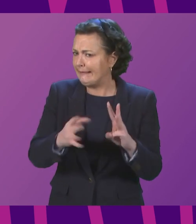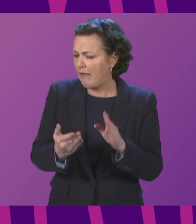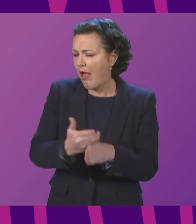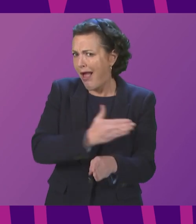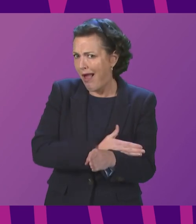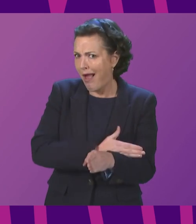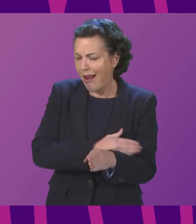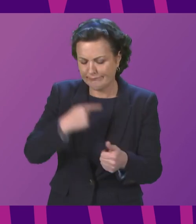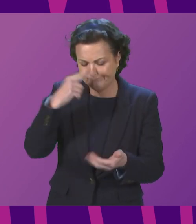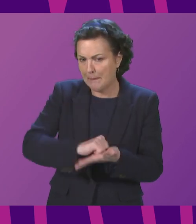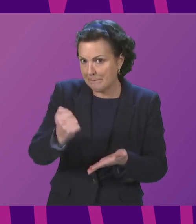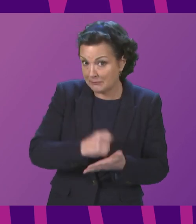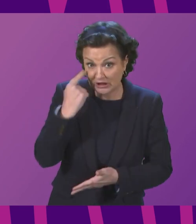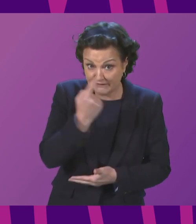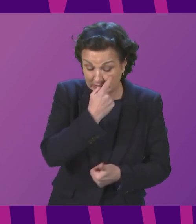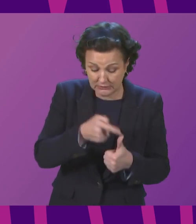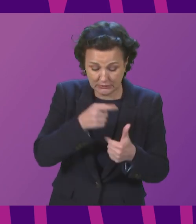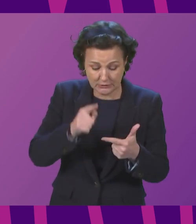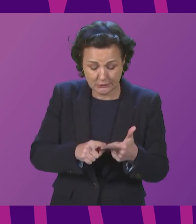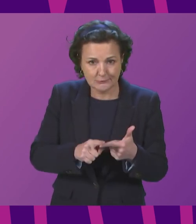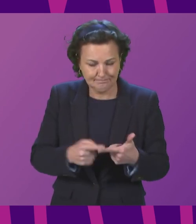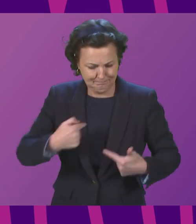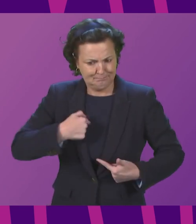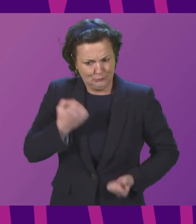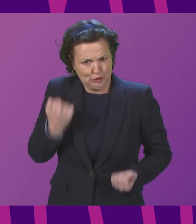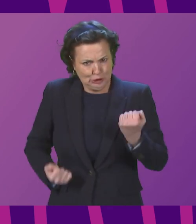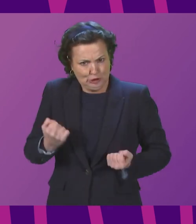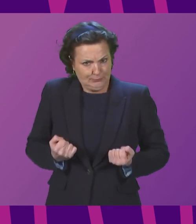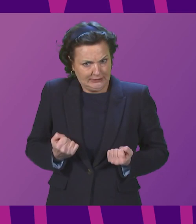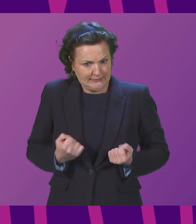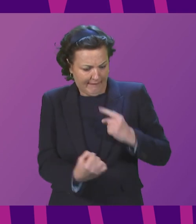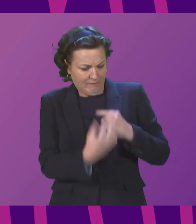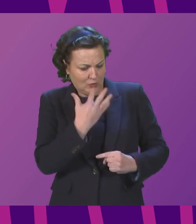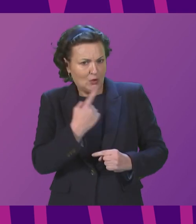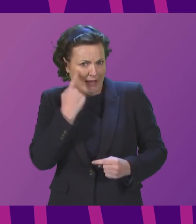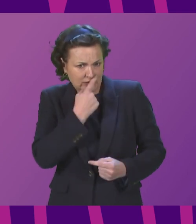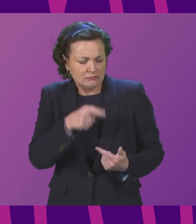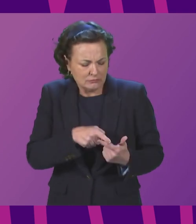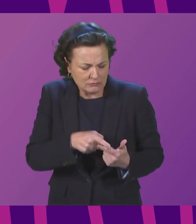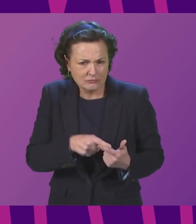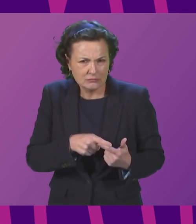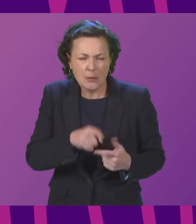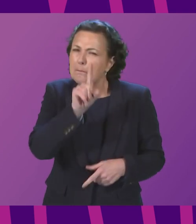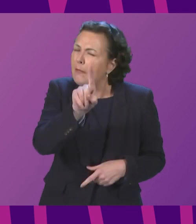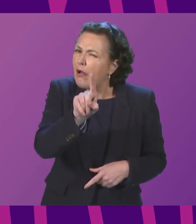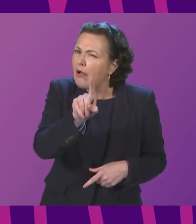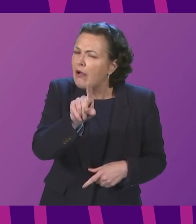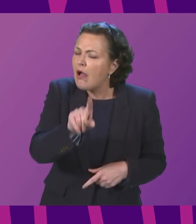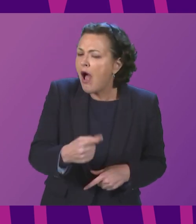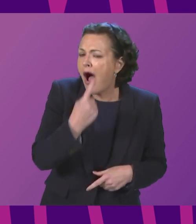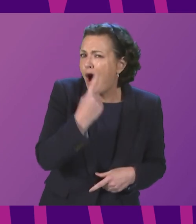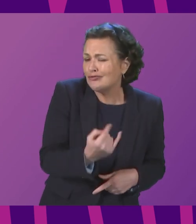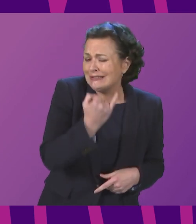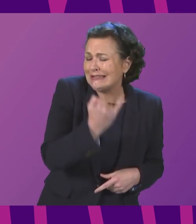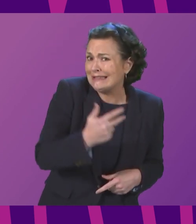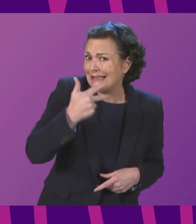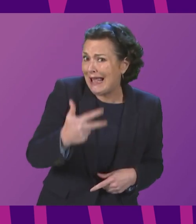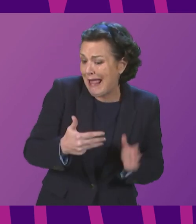application of judgment and— Of the £168 million of business support that the Scottish